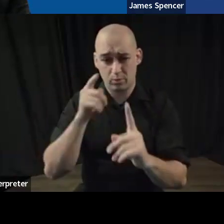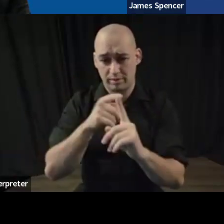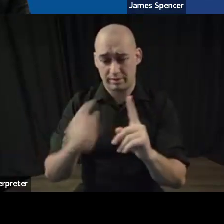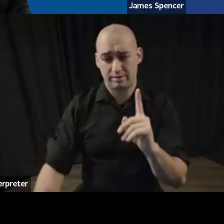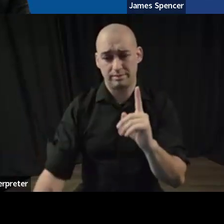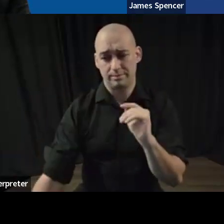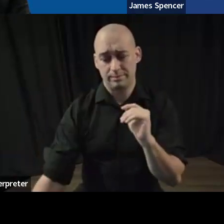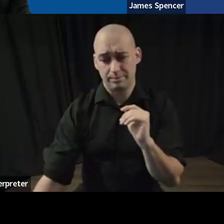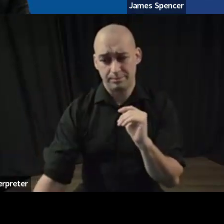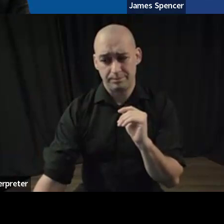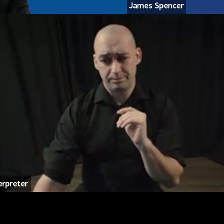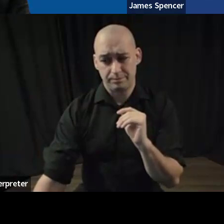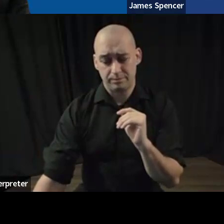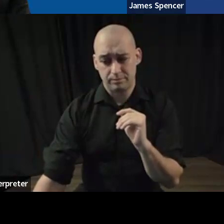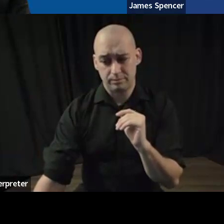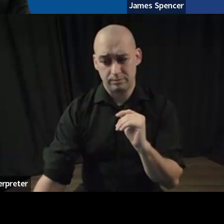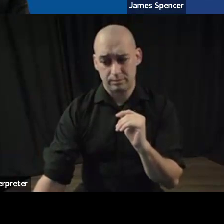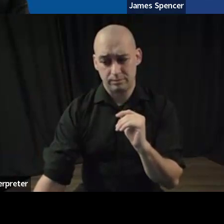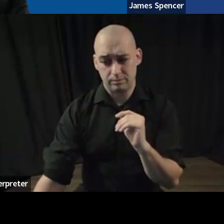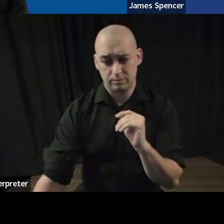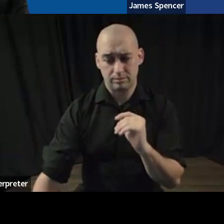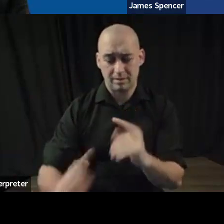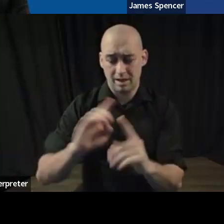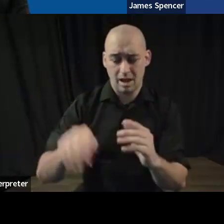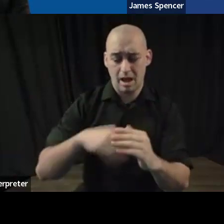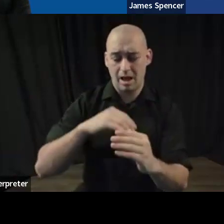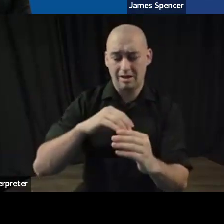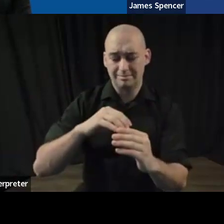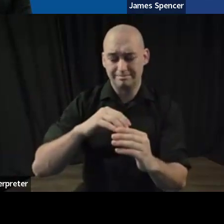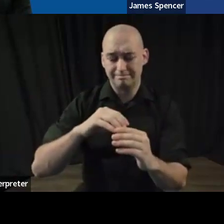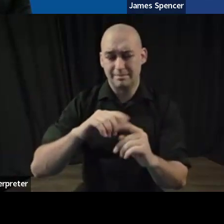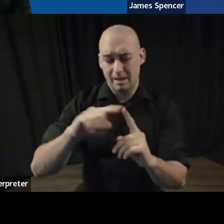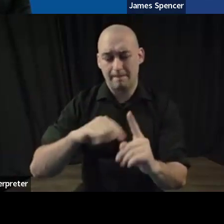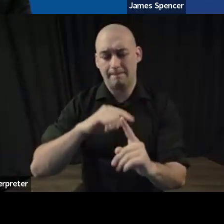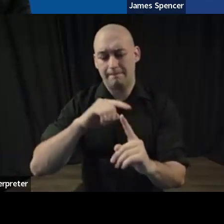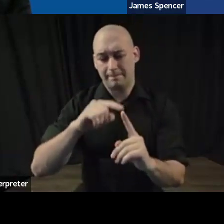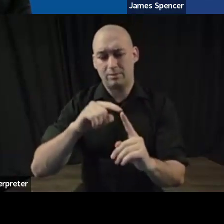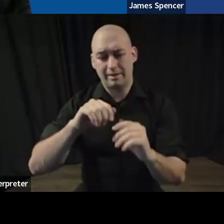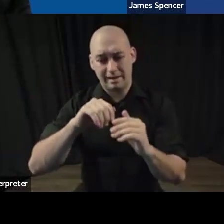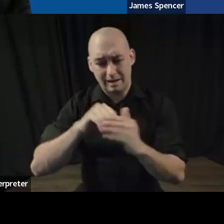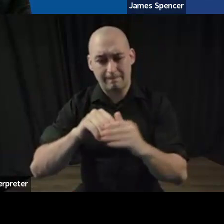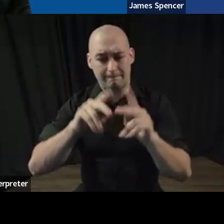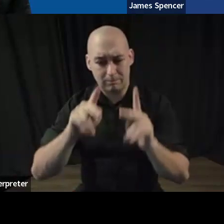you know, in person, we know that there is value in people getting together and